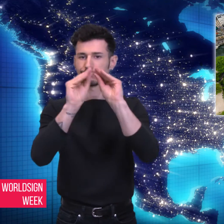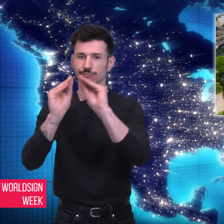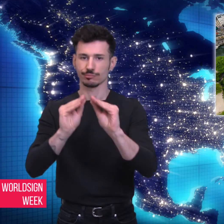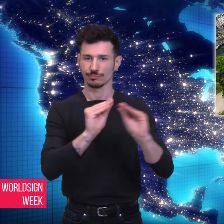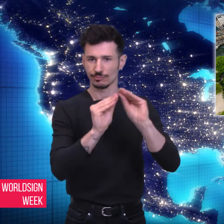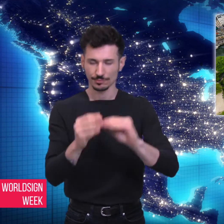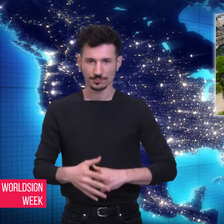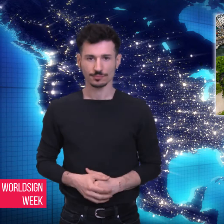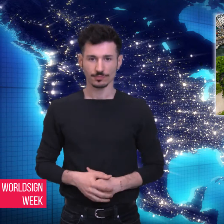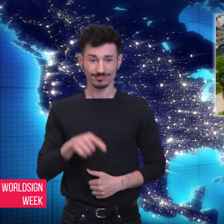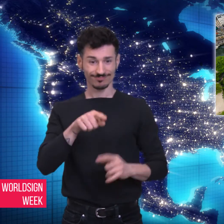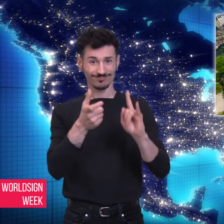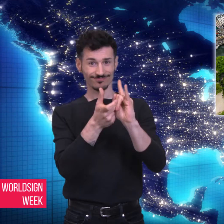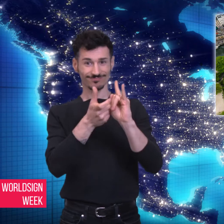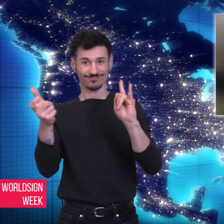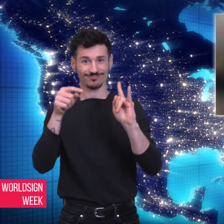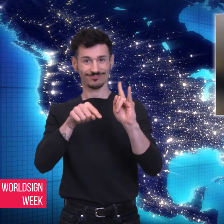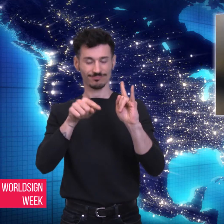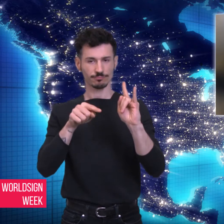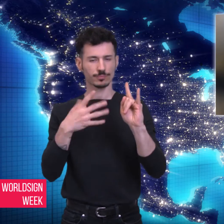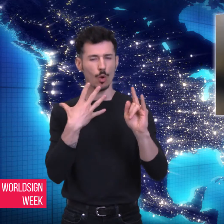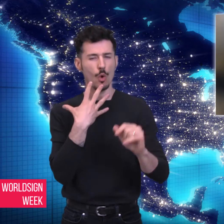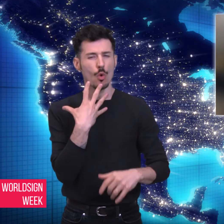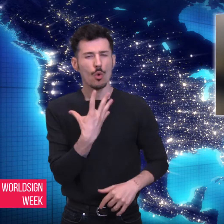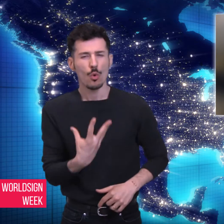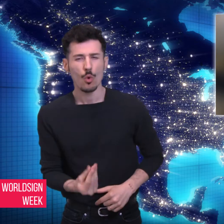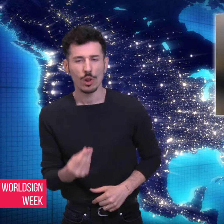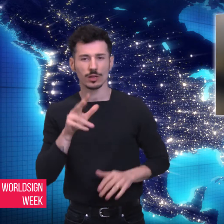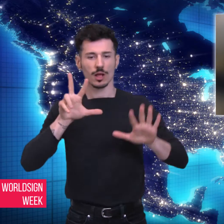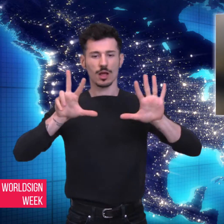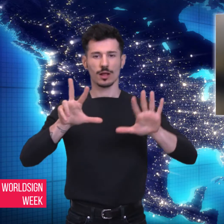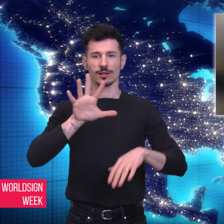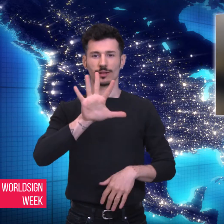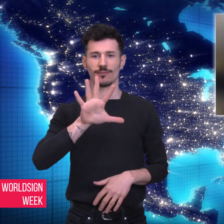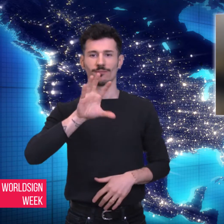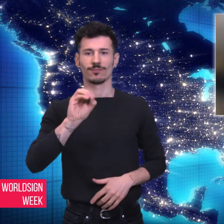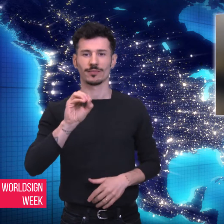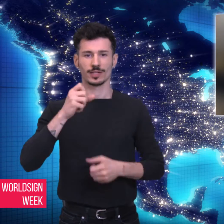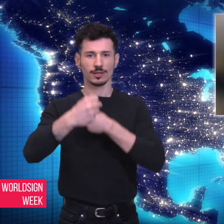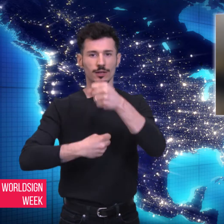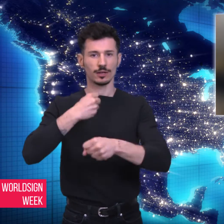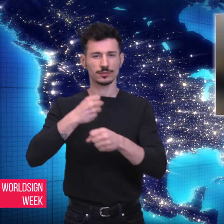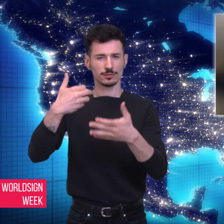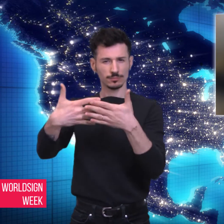Notre-Dame. The Notre-Dame is 850 years old and took many